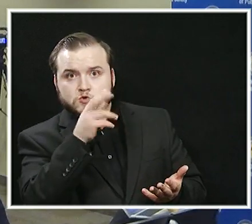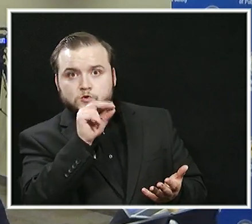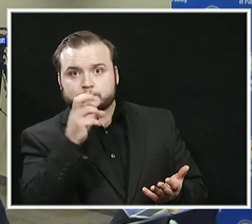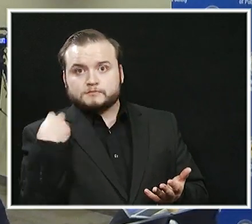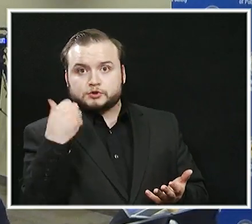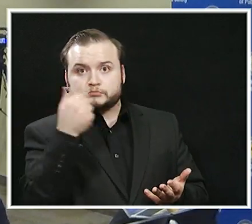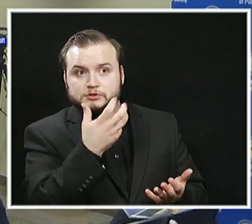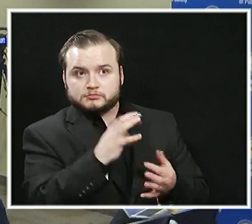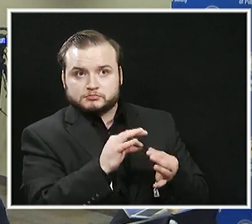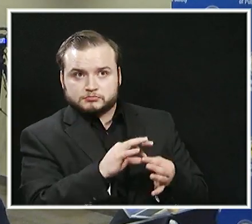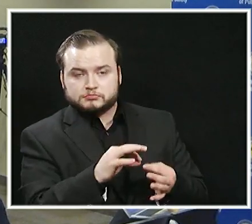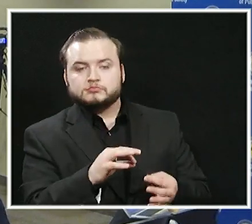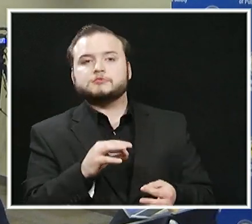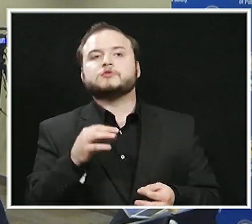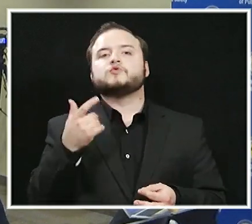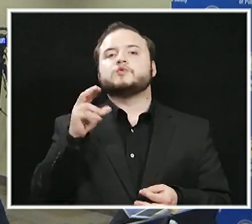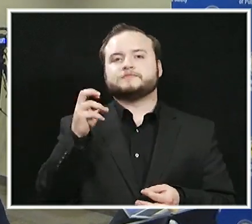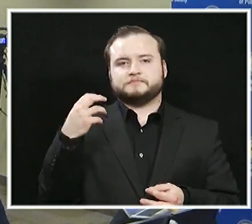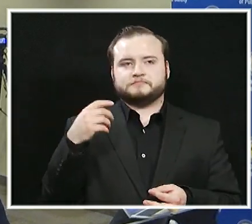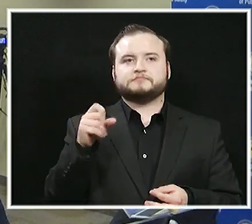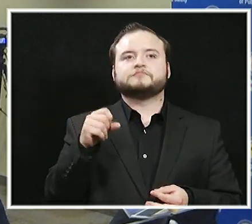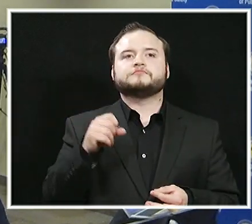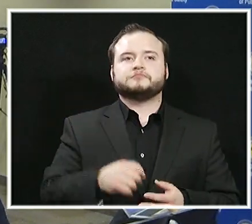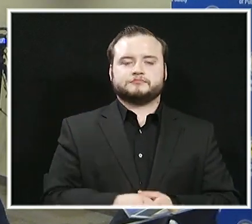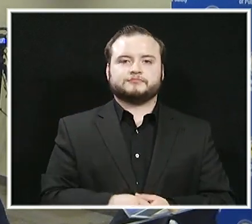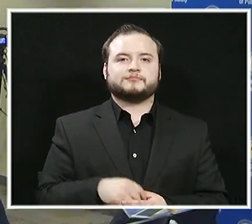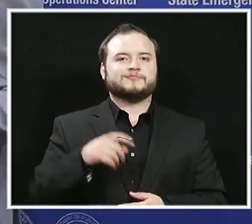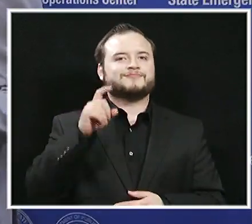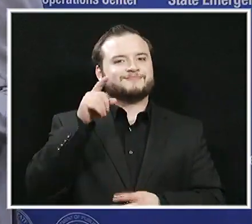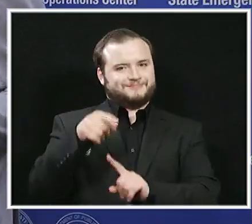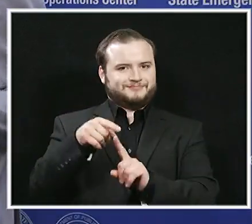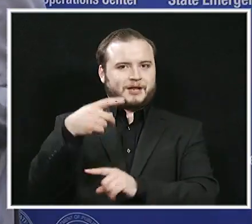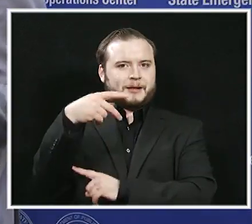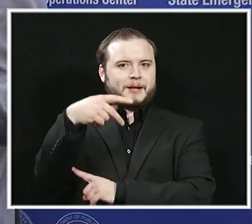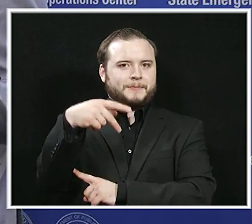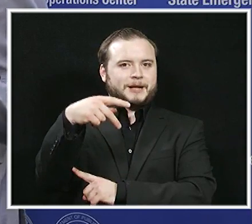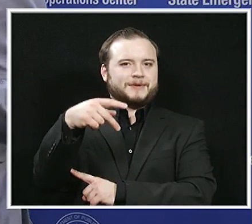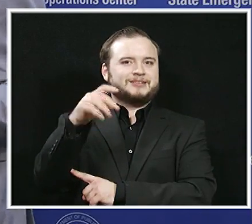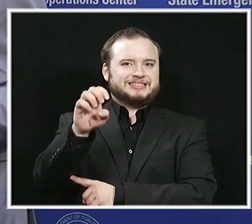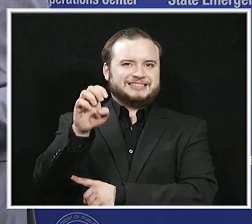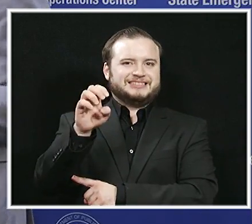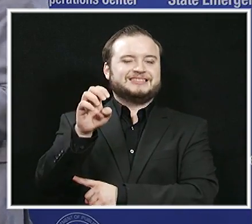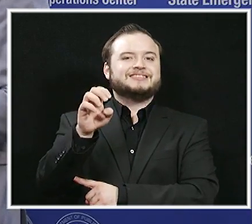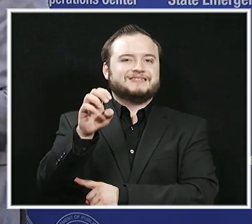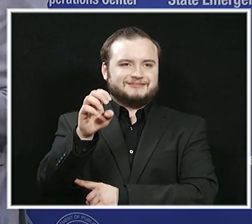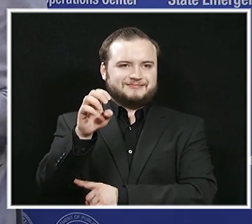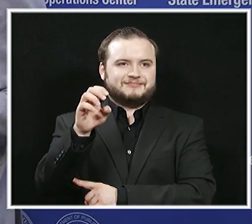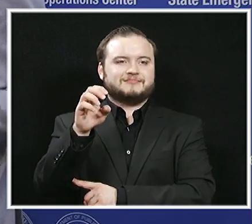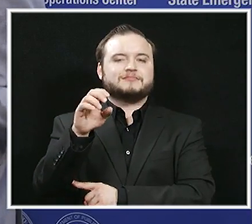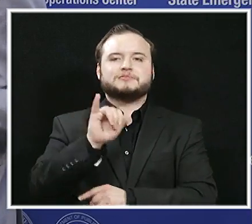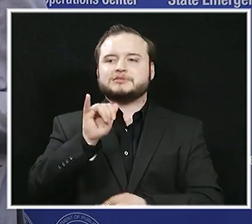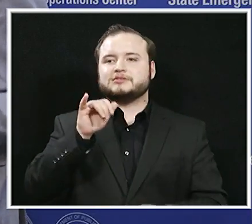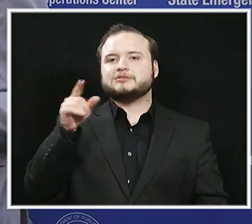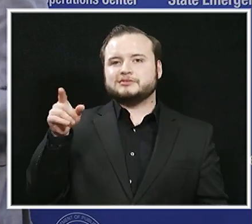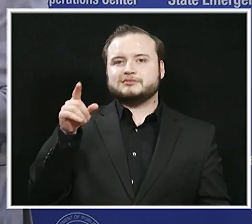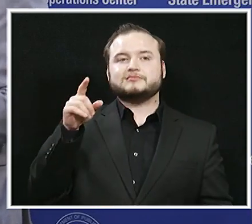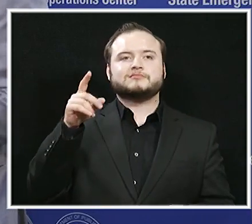nonpredictable of how it will play out. The other question was -- Steve, you want to talk about that? ≫ It is a PPE issue.